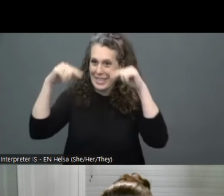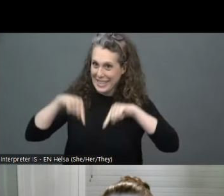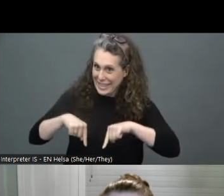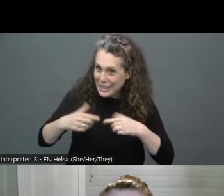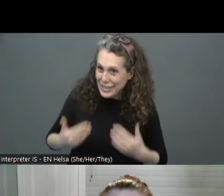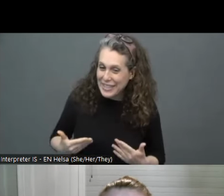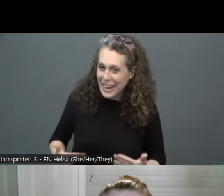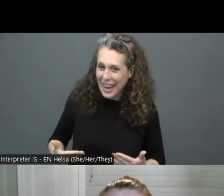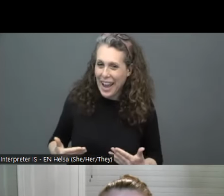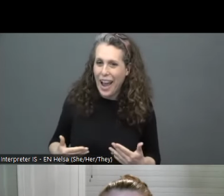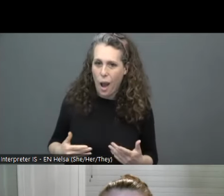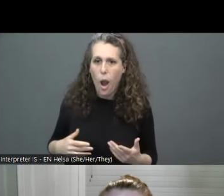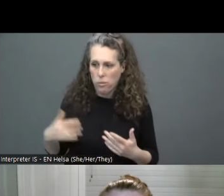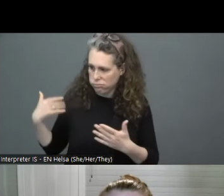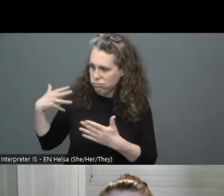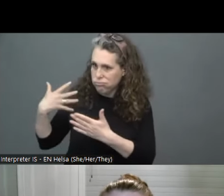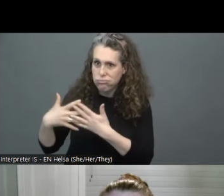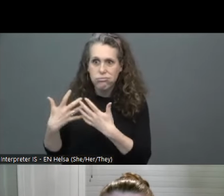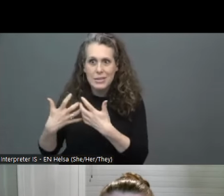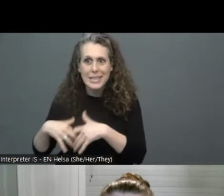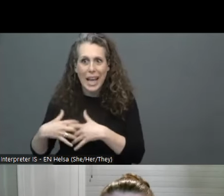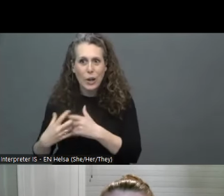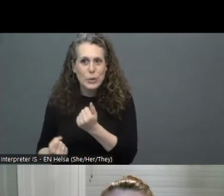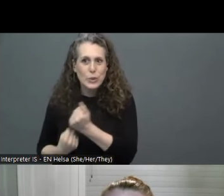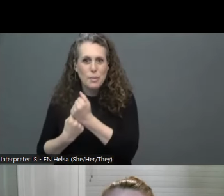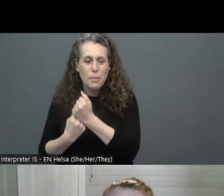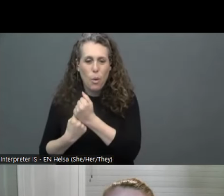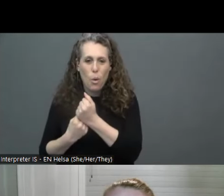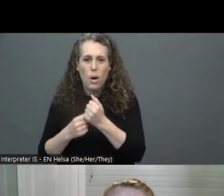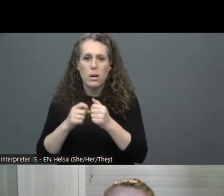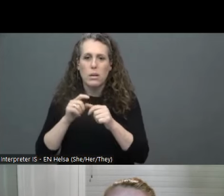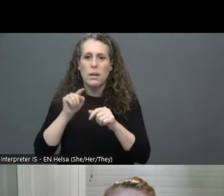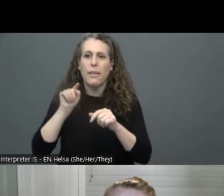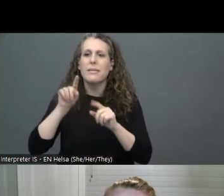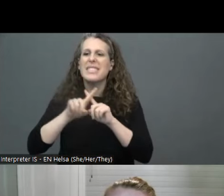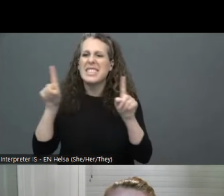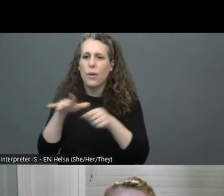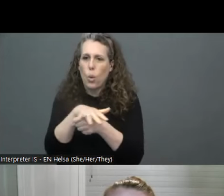doing technical support to the humanitarian sector in country. These are often done through